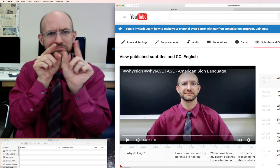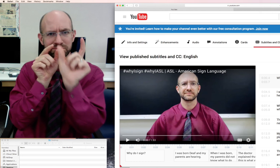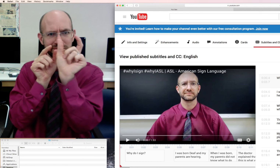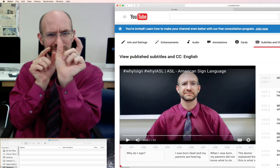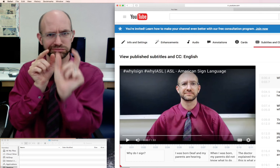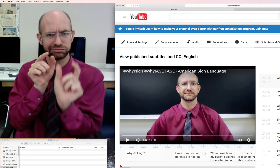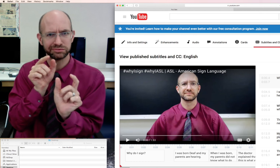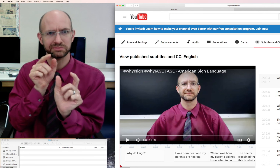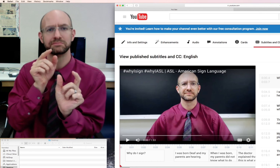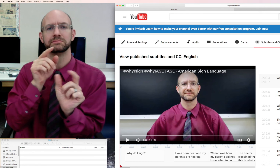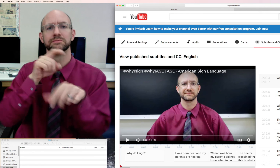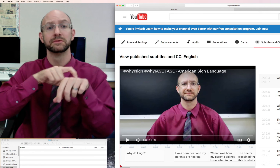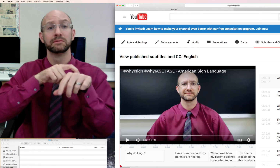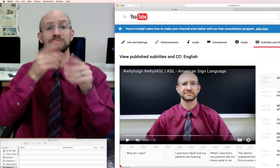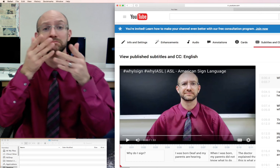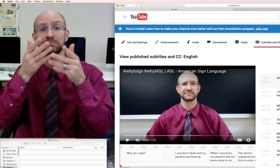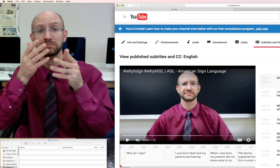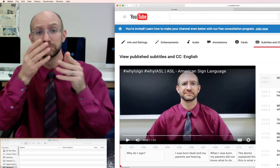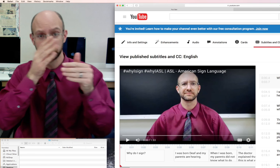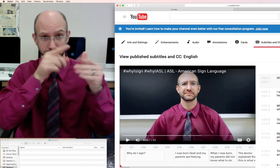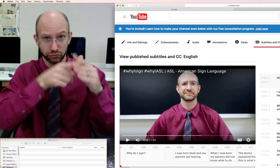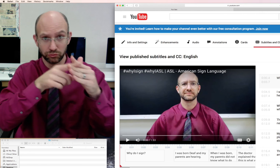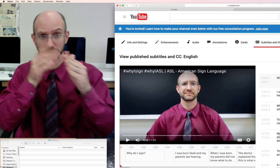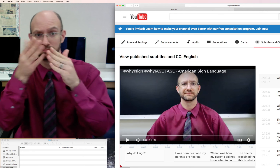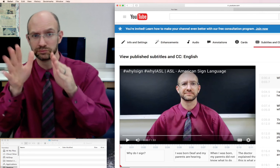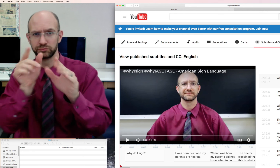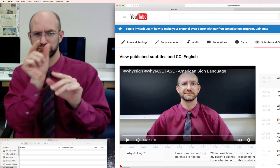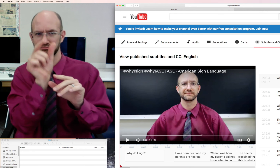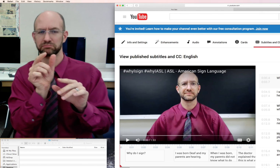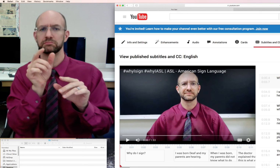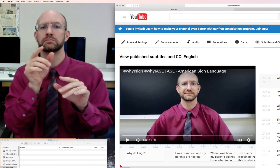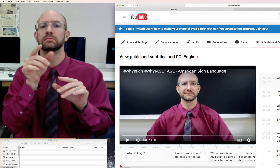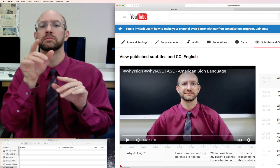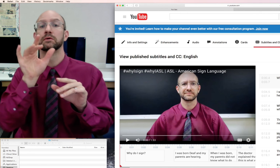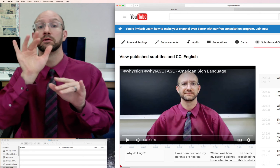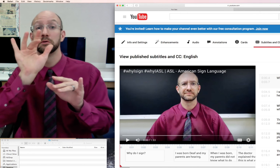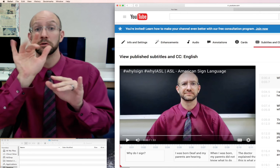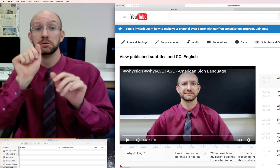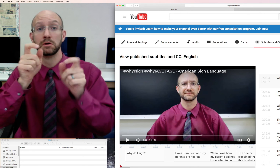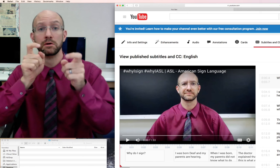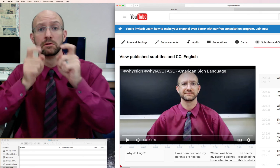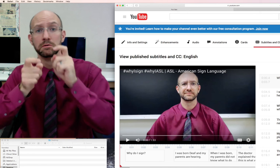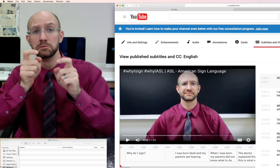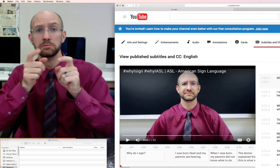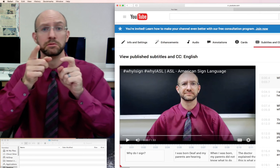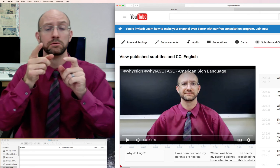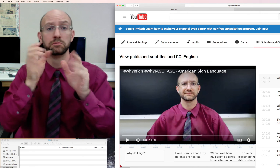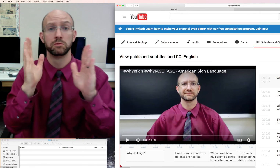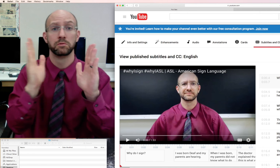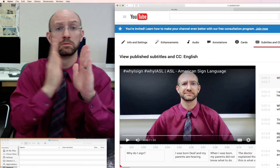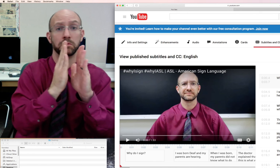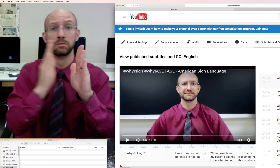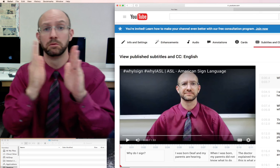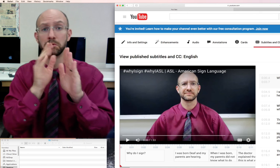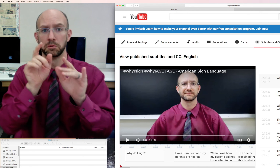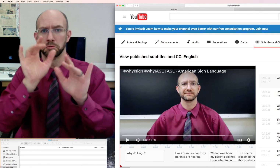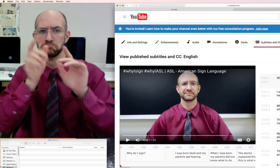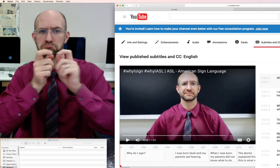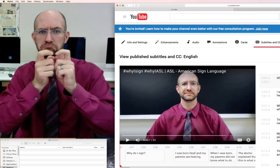There is a column for time codes when these captions start and finish. You can click on these numbers to change the time for these captions, and how long.